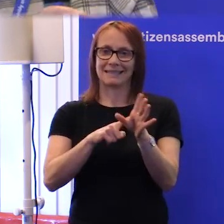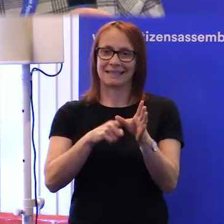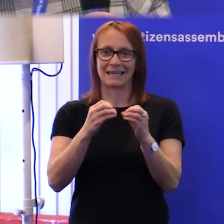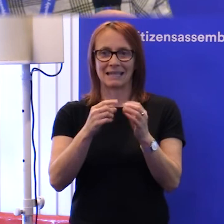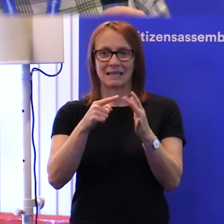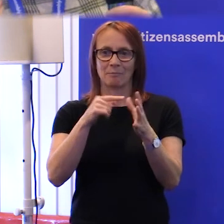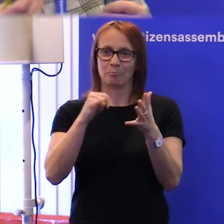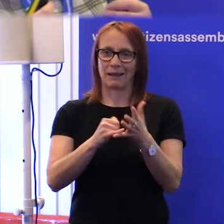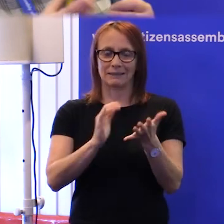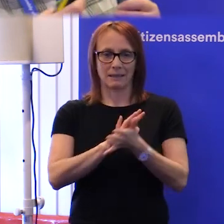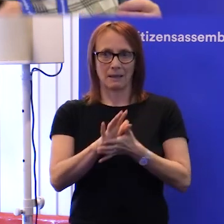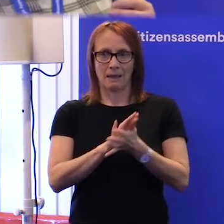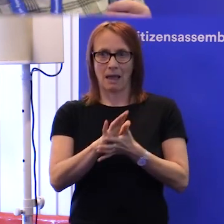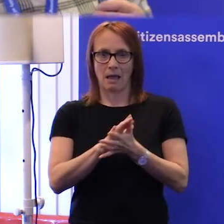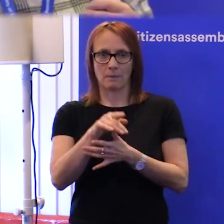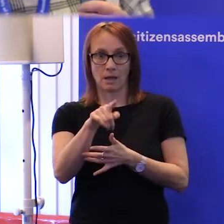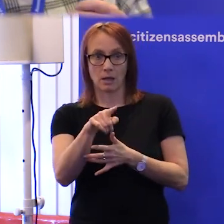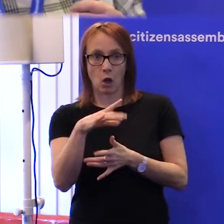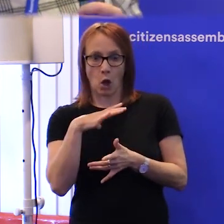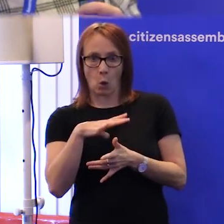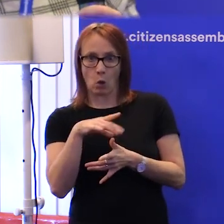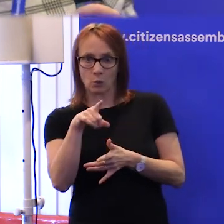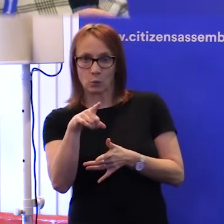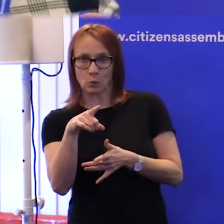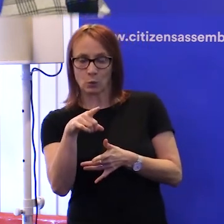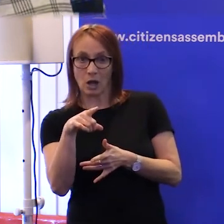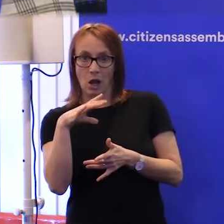that you know we think someone wants wants us to whilst here we want them to